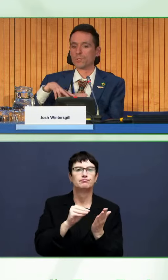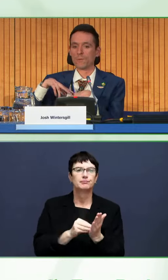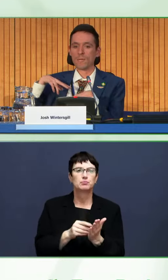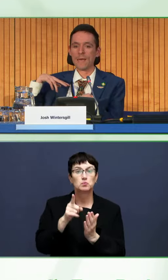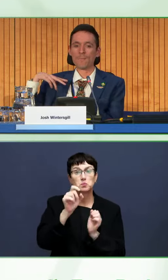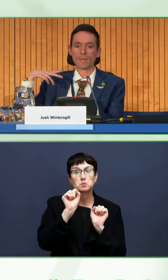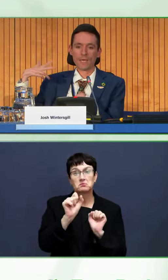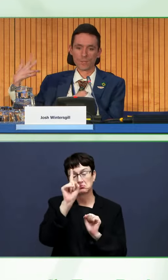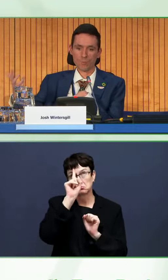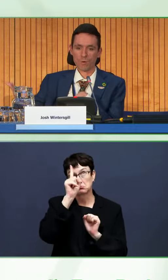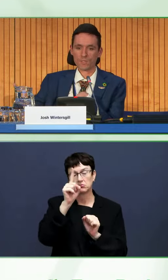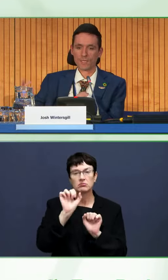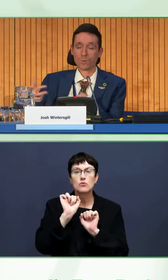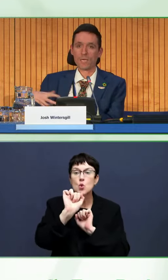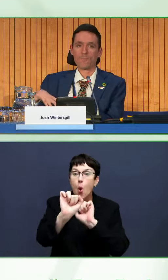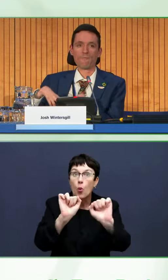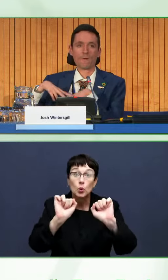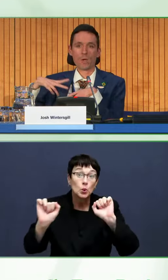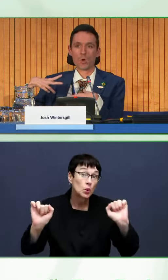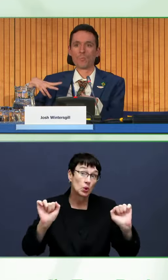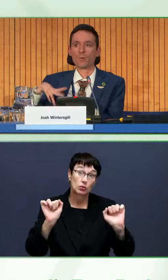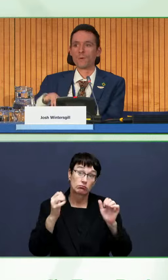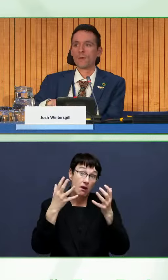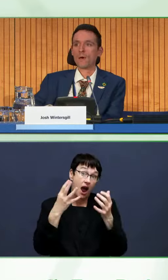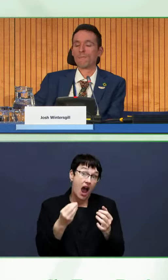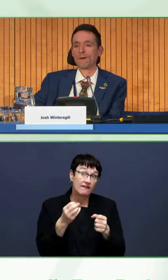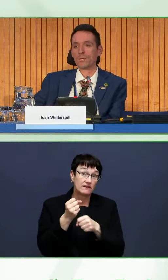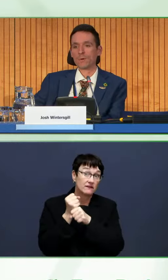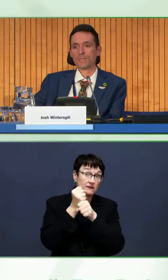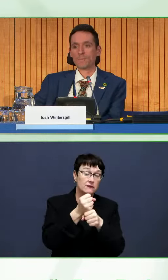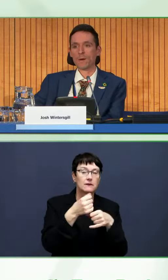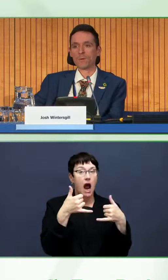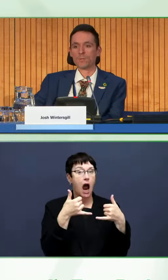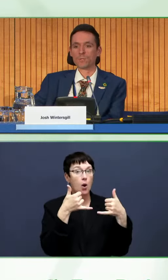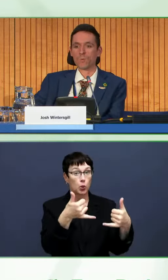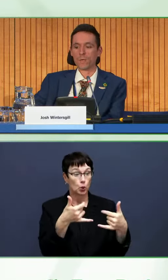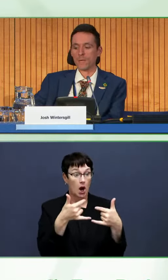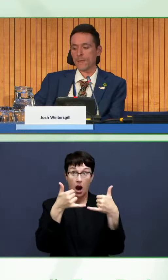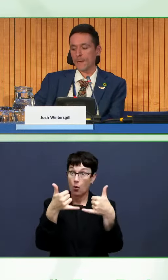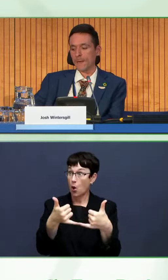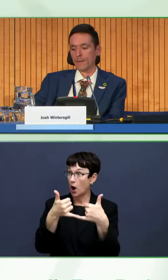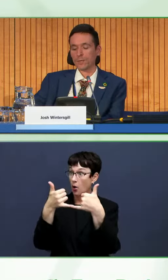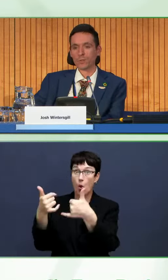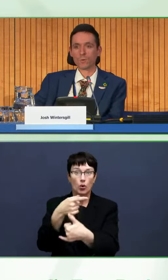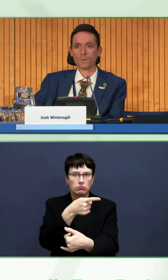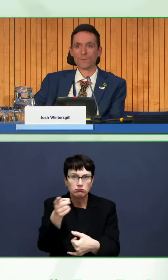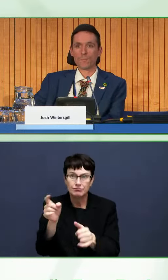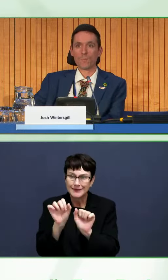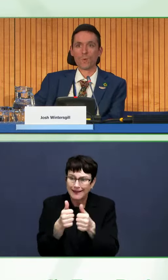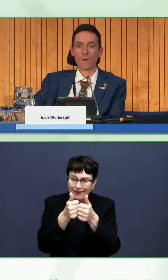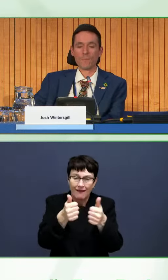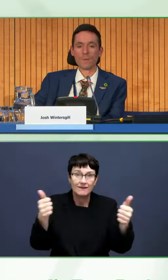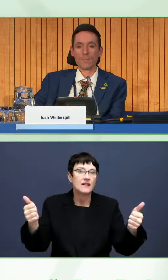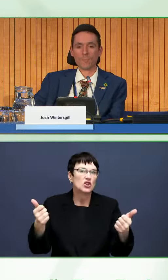We keep the application process very open and transparent, so we ensure the way people